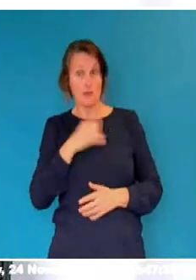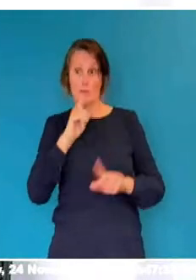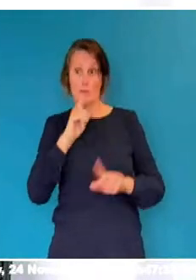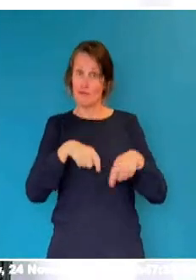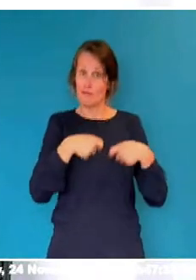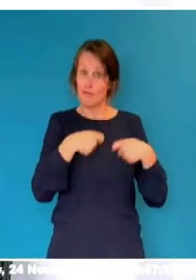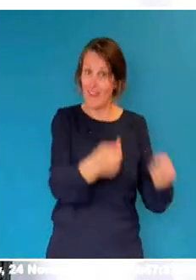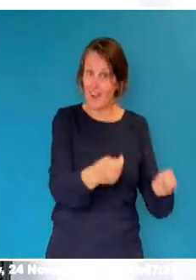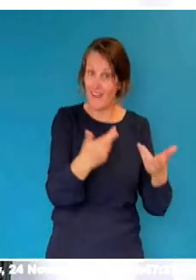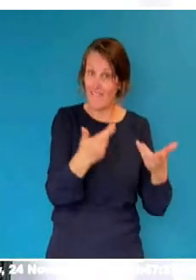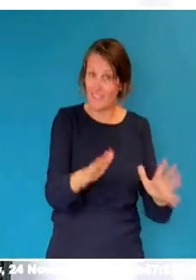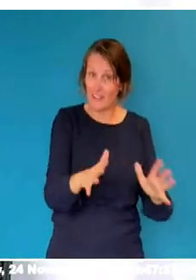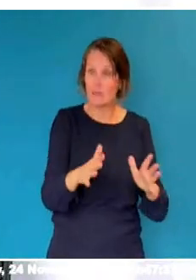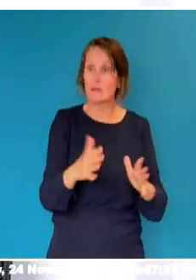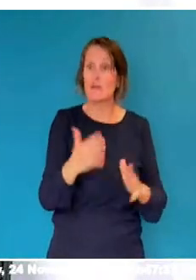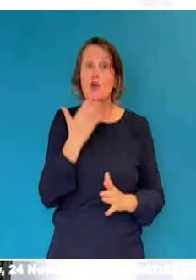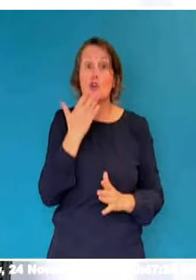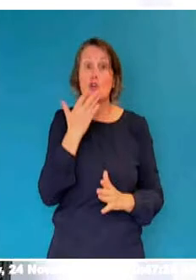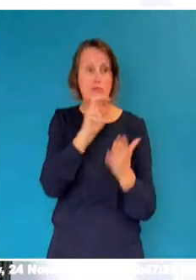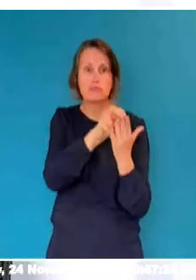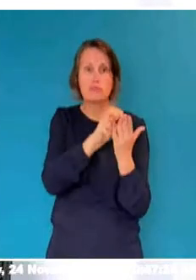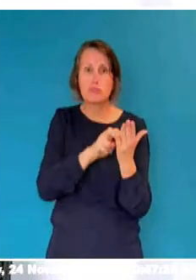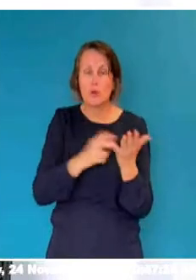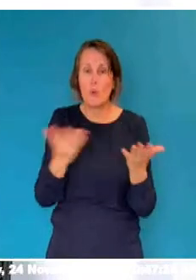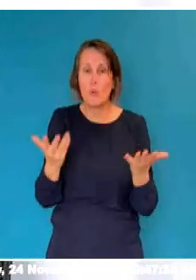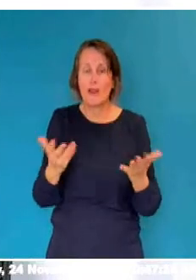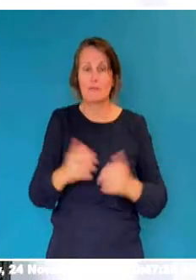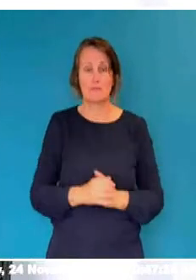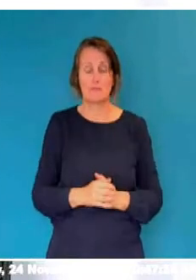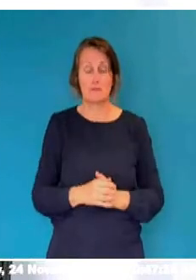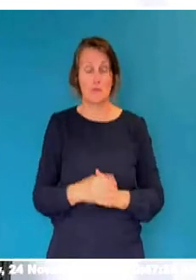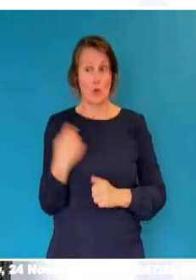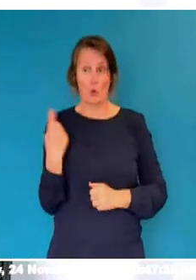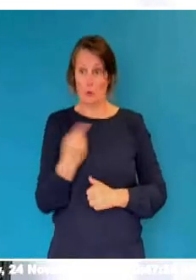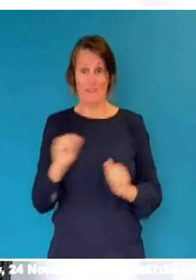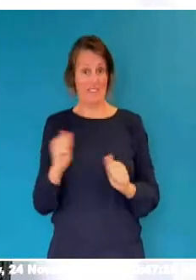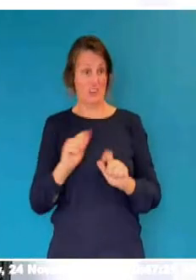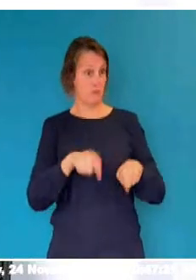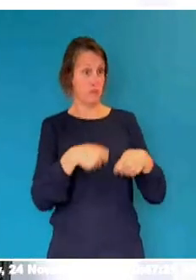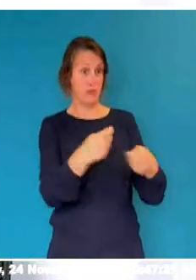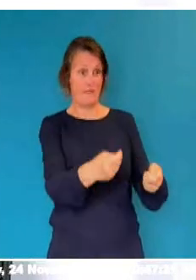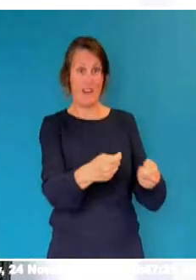We've provided everything that has been asked for in the last two years that